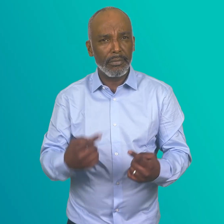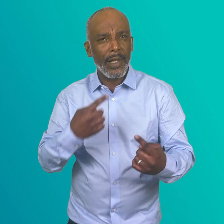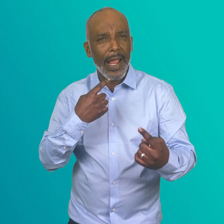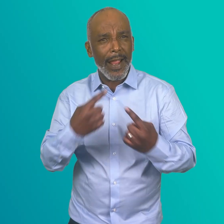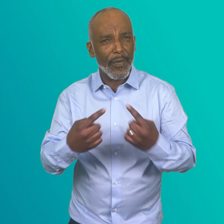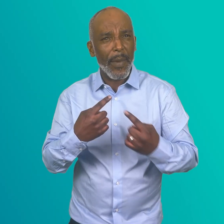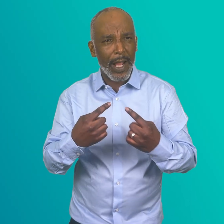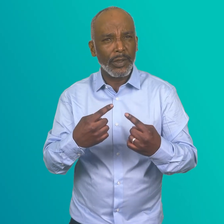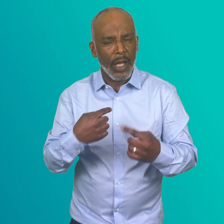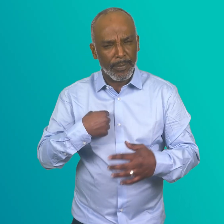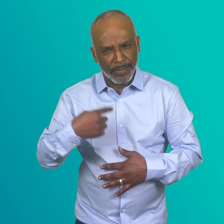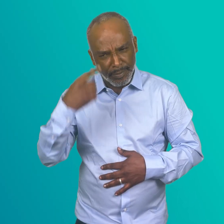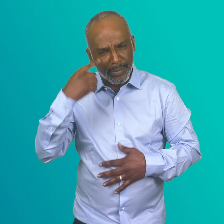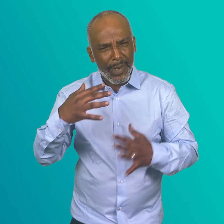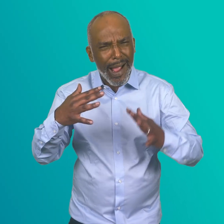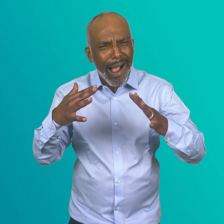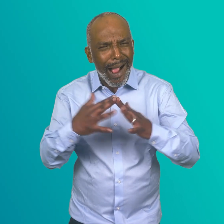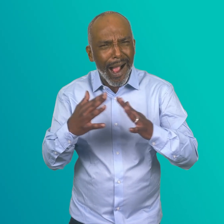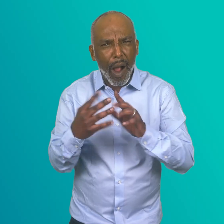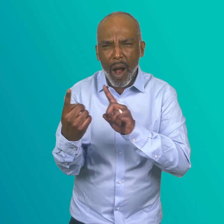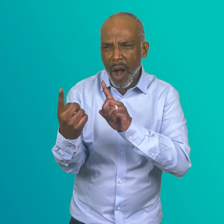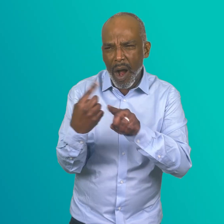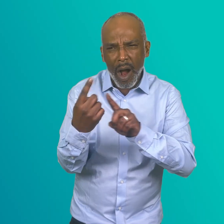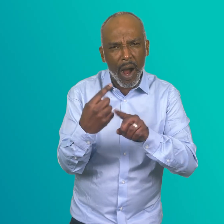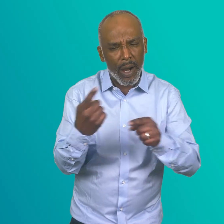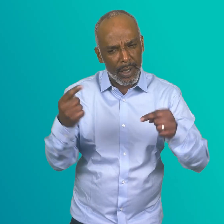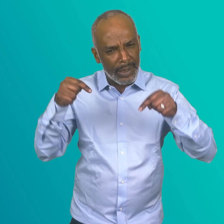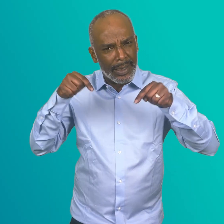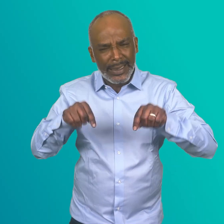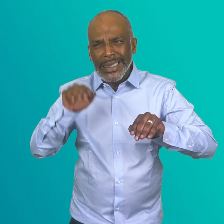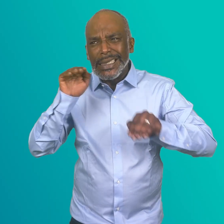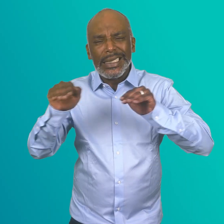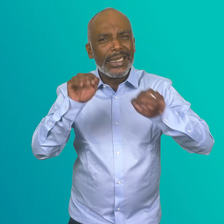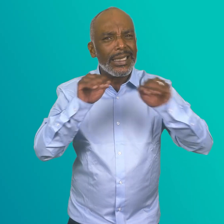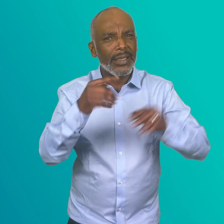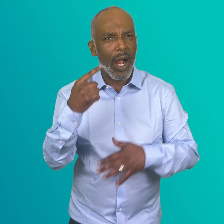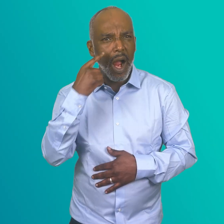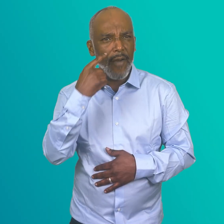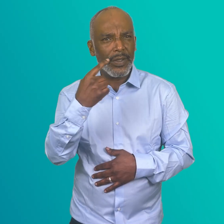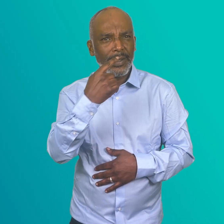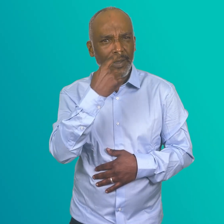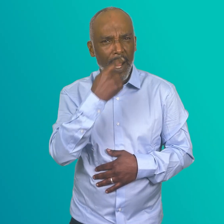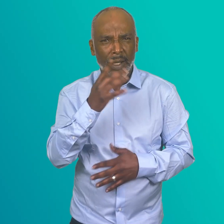Information on how to respond to this Call for Evidence,